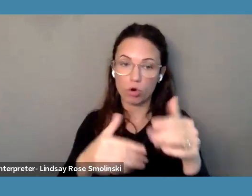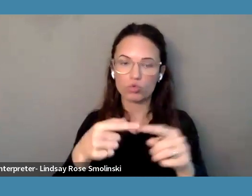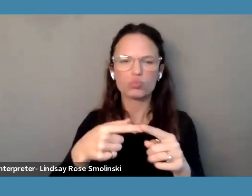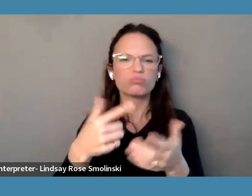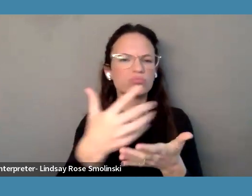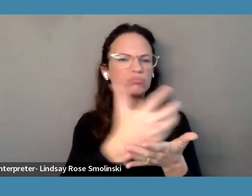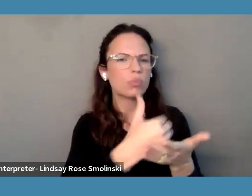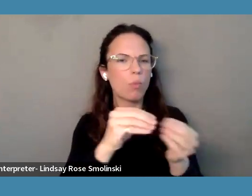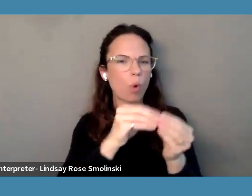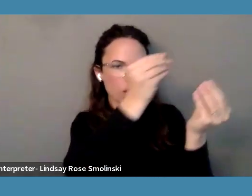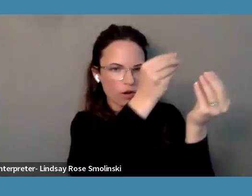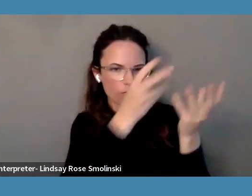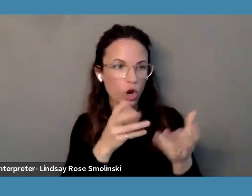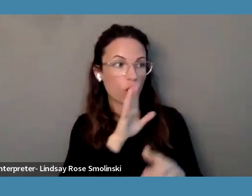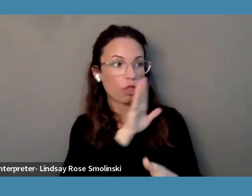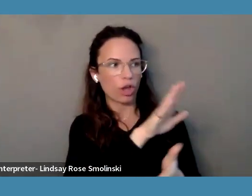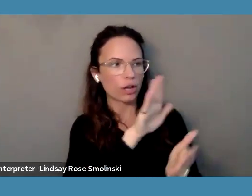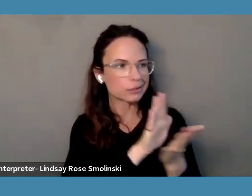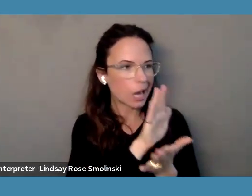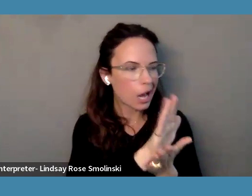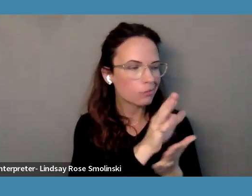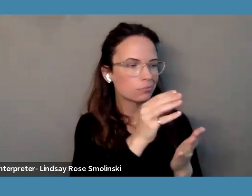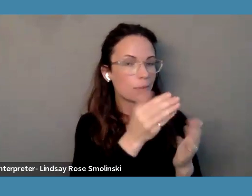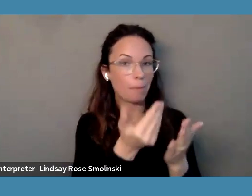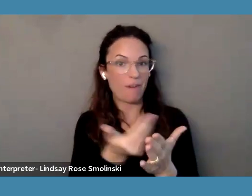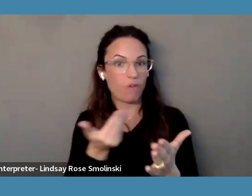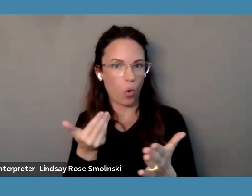and documentation prior to a fair hearing if you so choose.